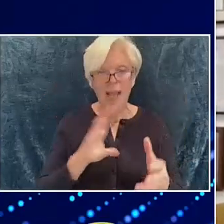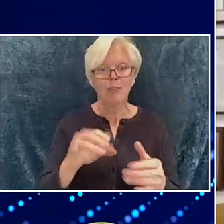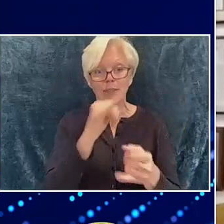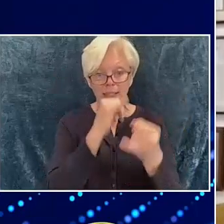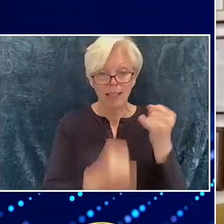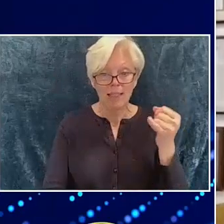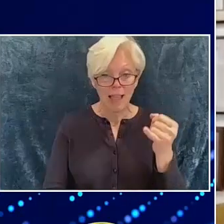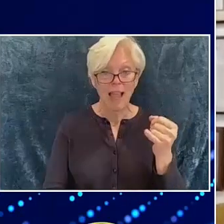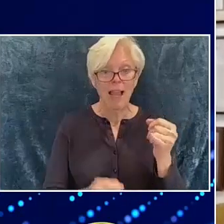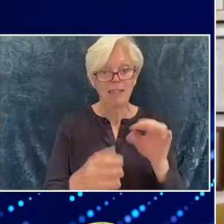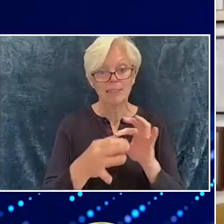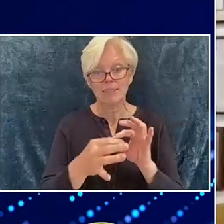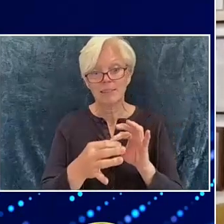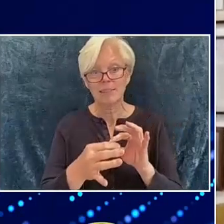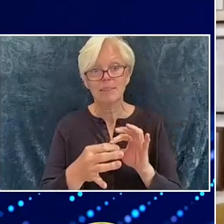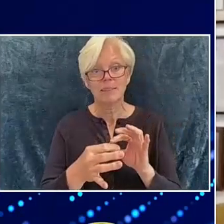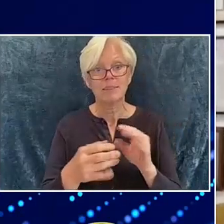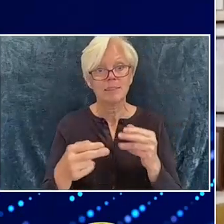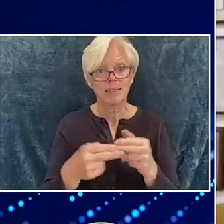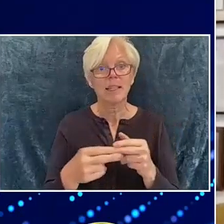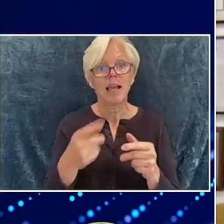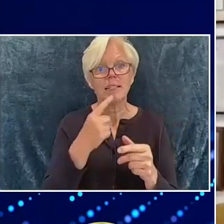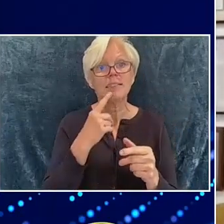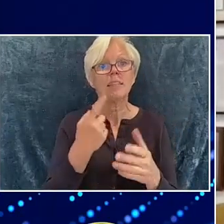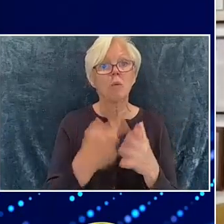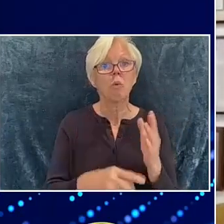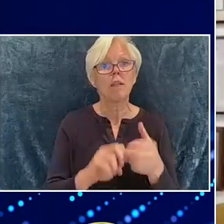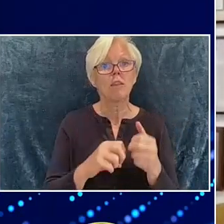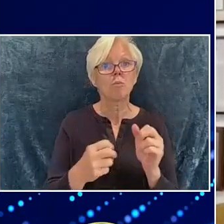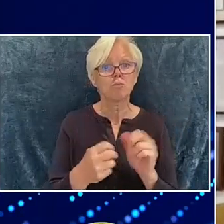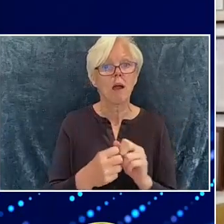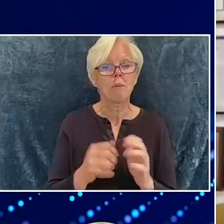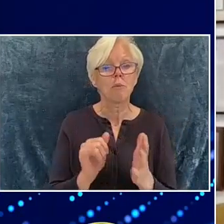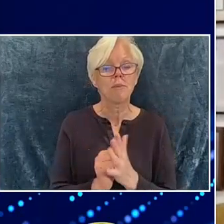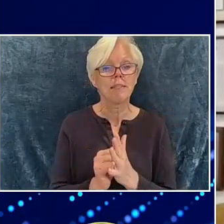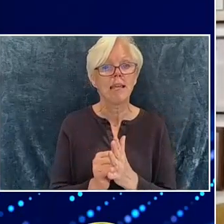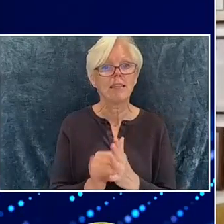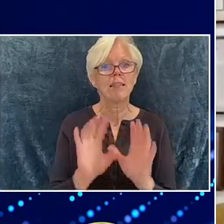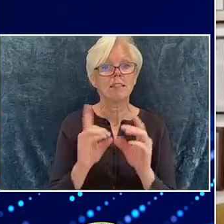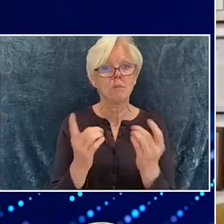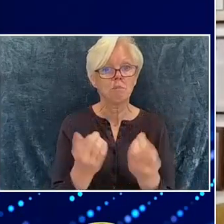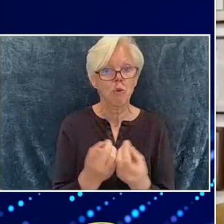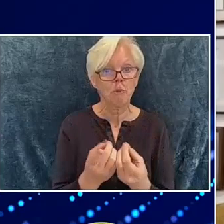The question was, what are the problems the Department is trying to solve that were not resolved after the 2010 version